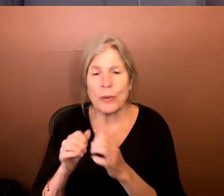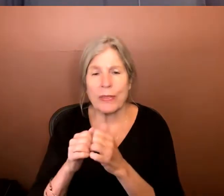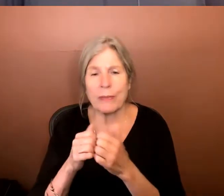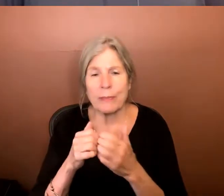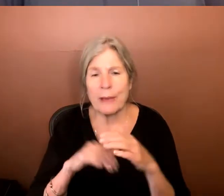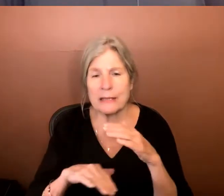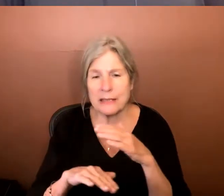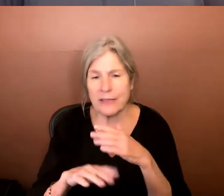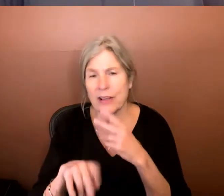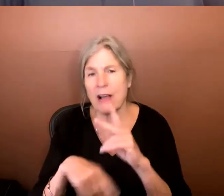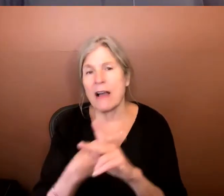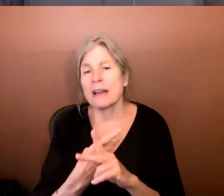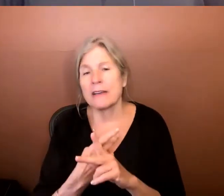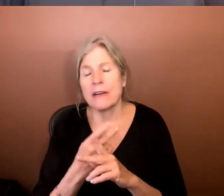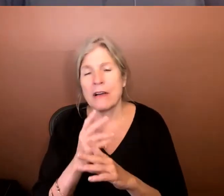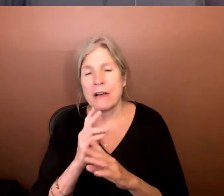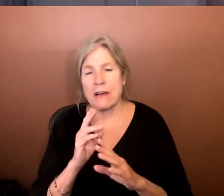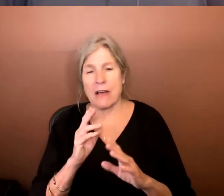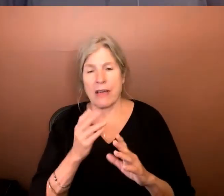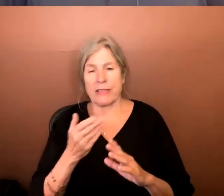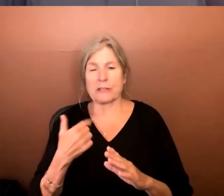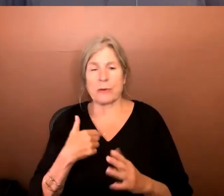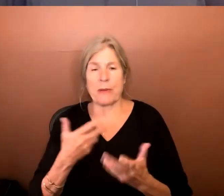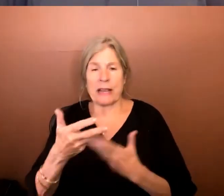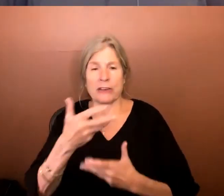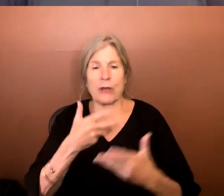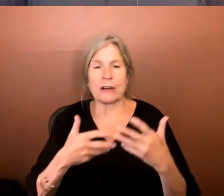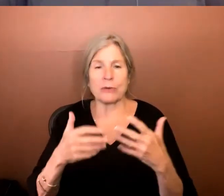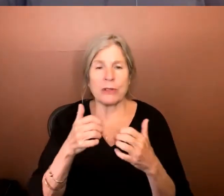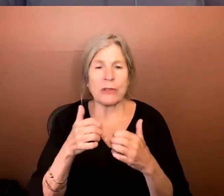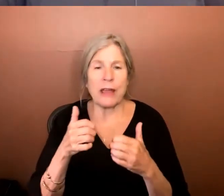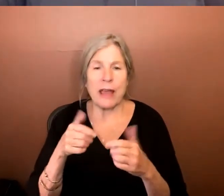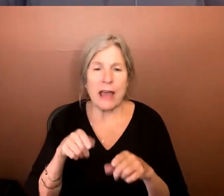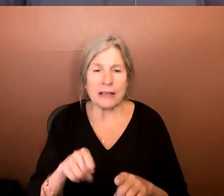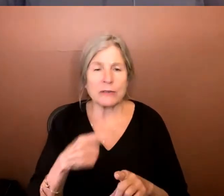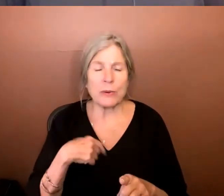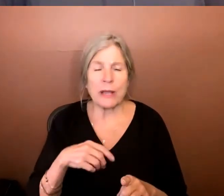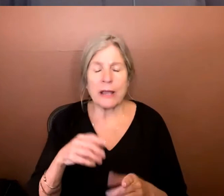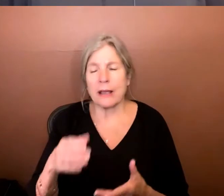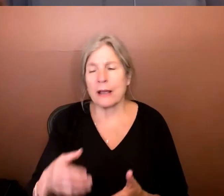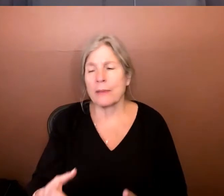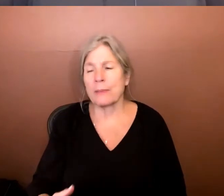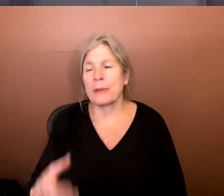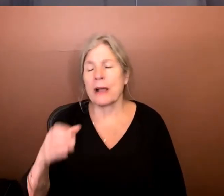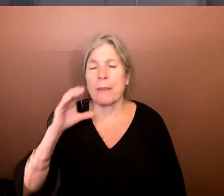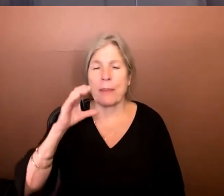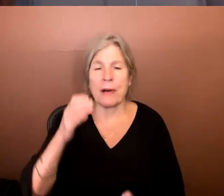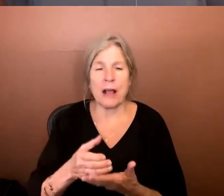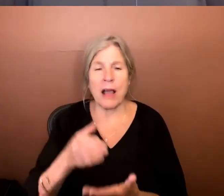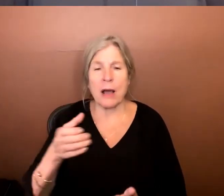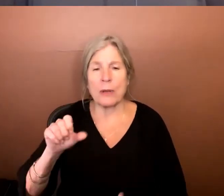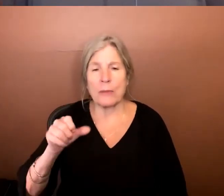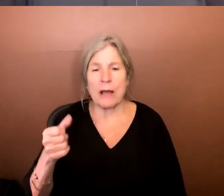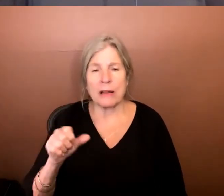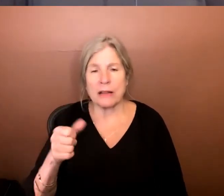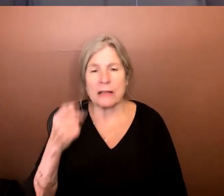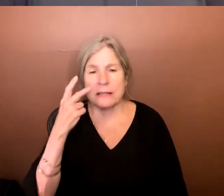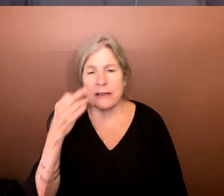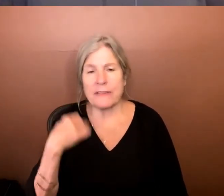kind of forces we might interact with as we for instance, pick up a cup. We might move it a little bit to see it it has liquid